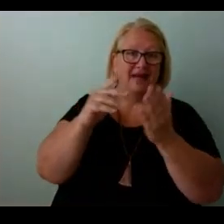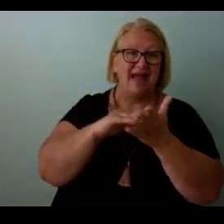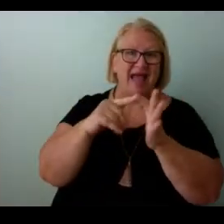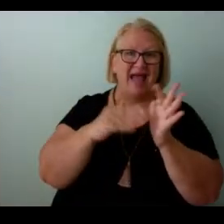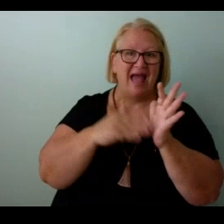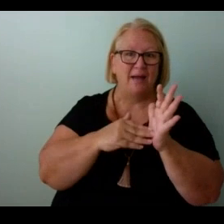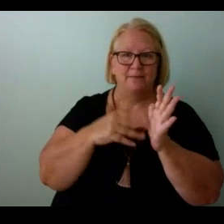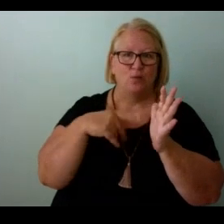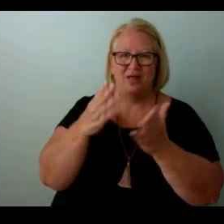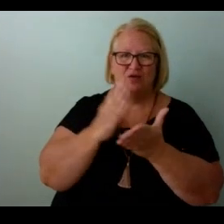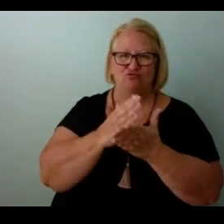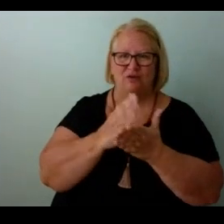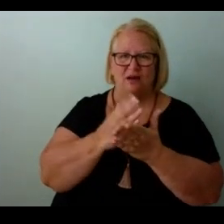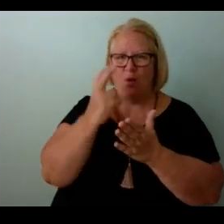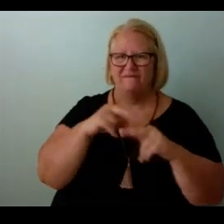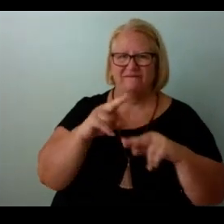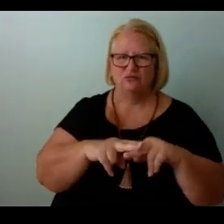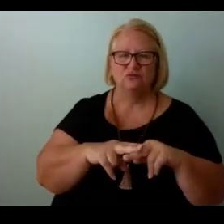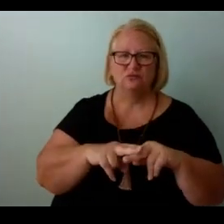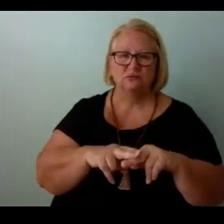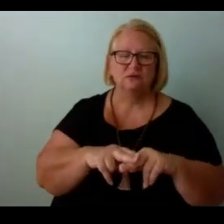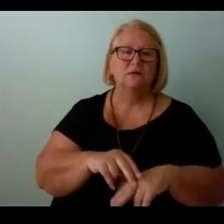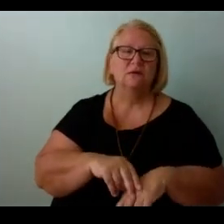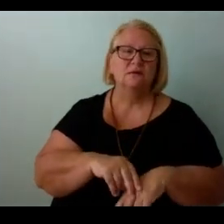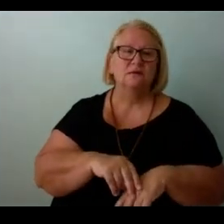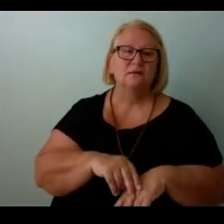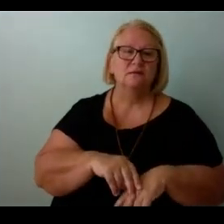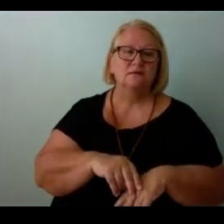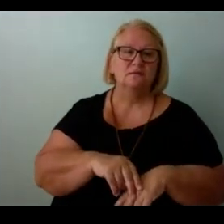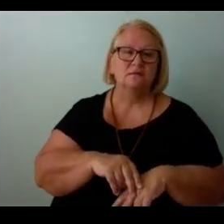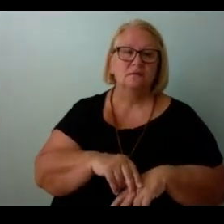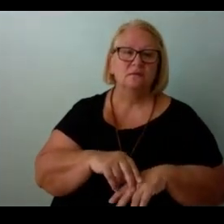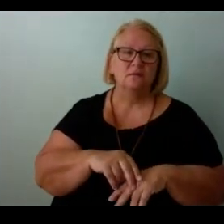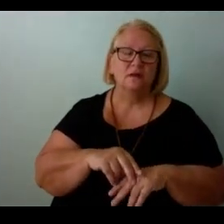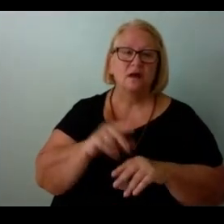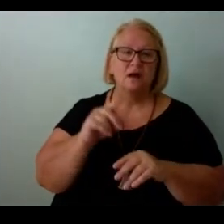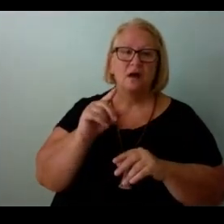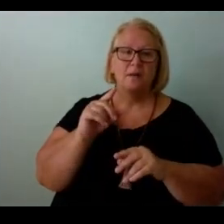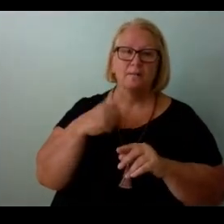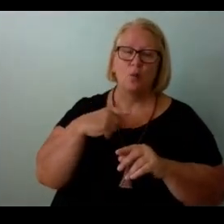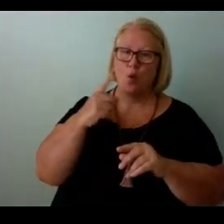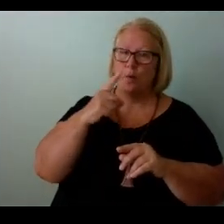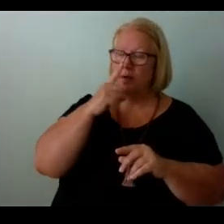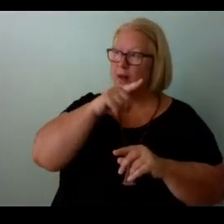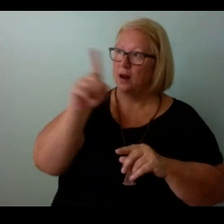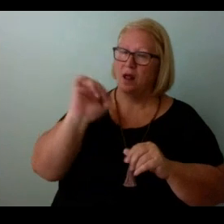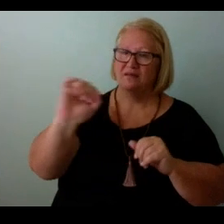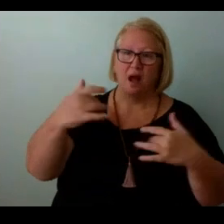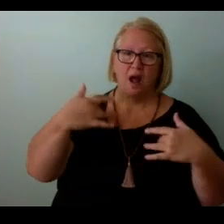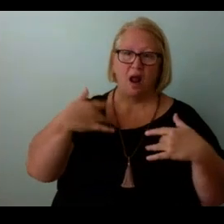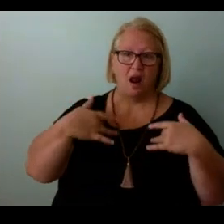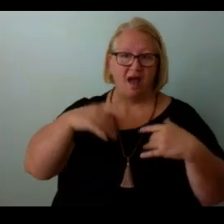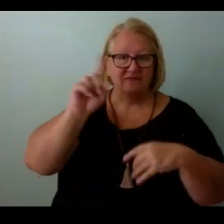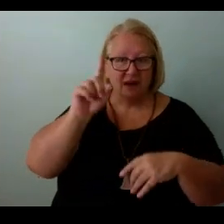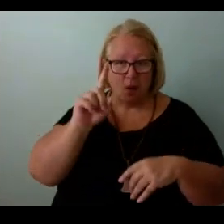their opinion, with the lived experiences of people, particularly those living in rural